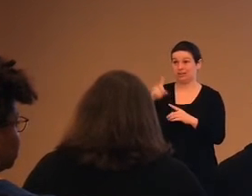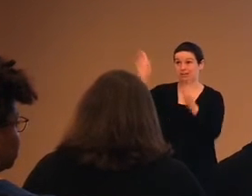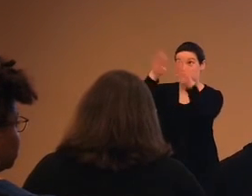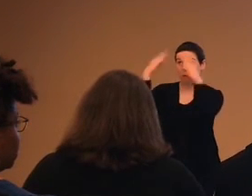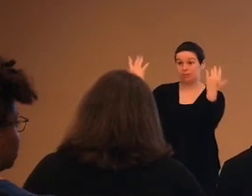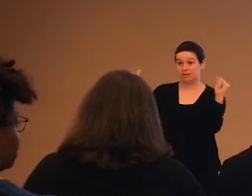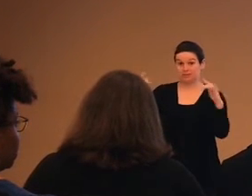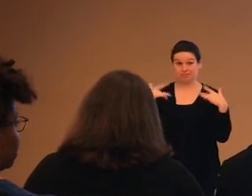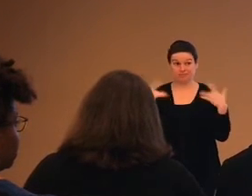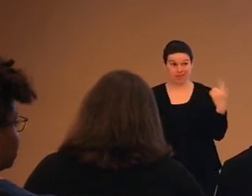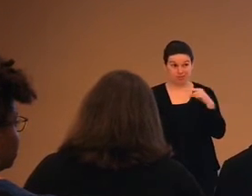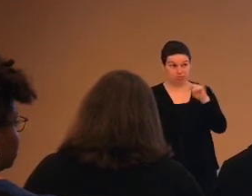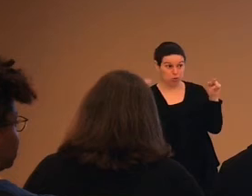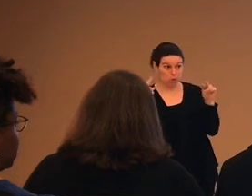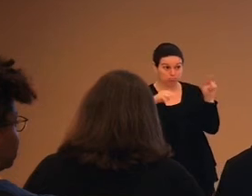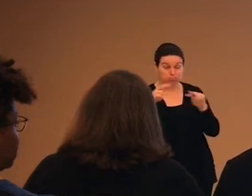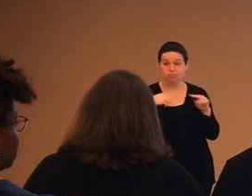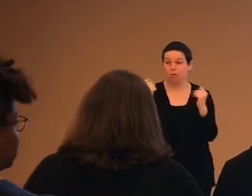Check out all the Deaf ink stuff. That's in there